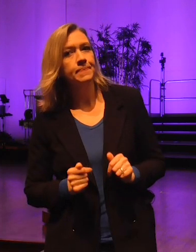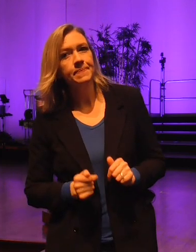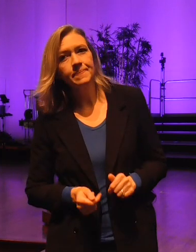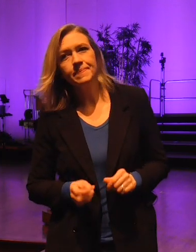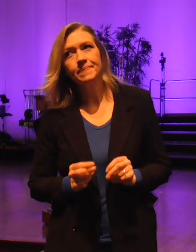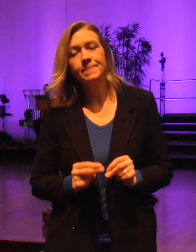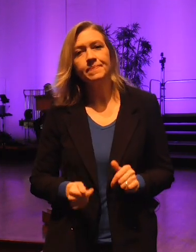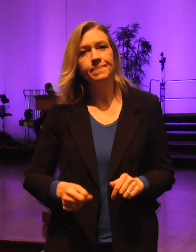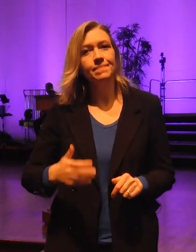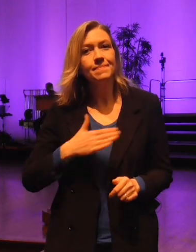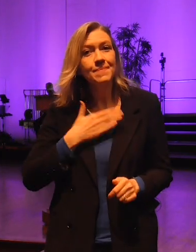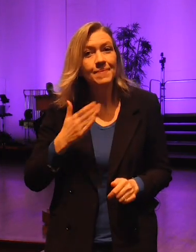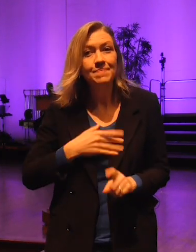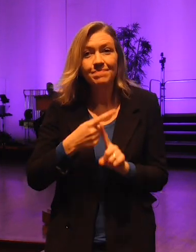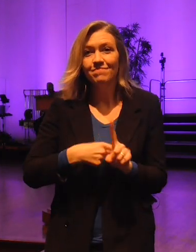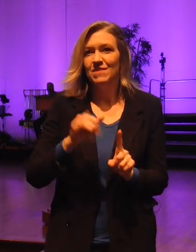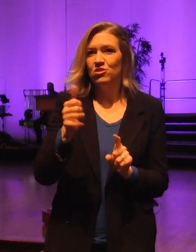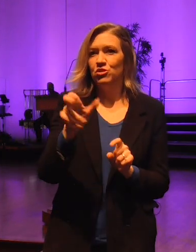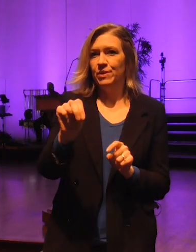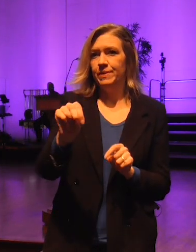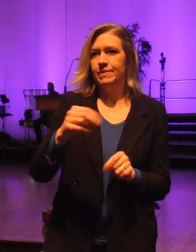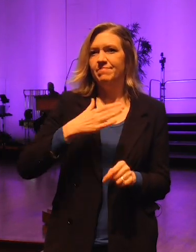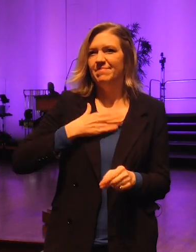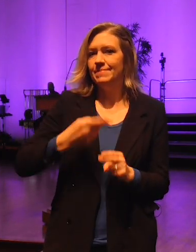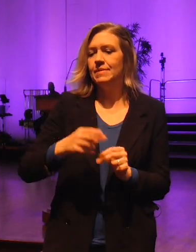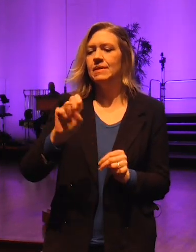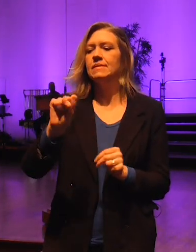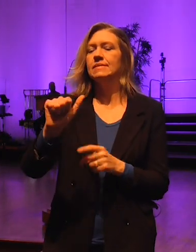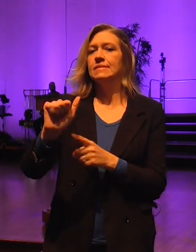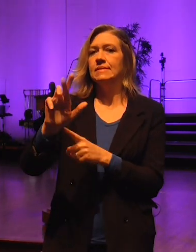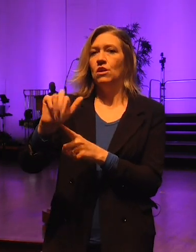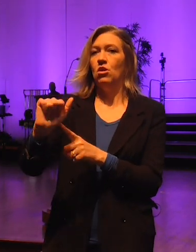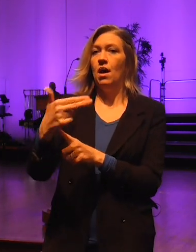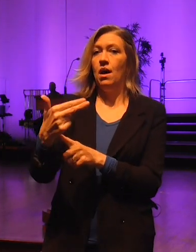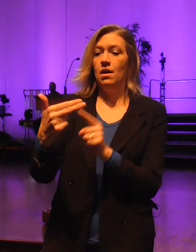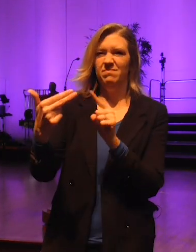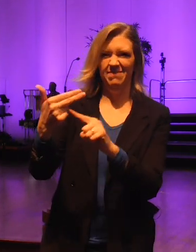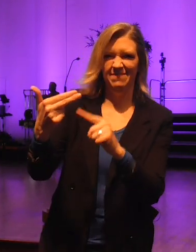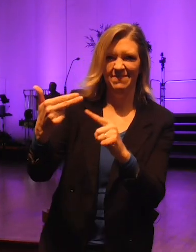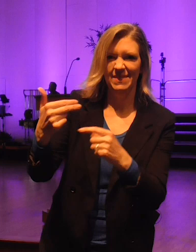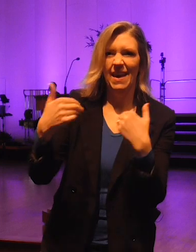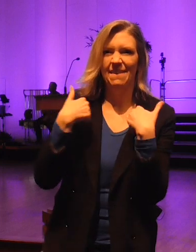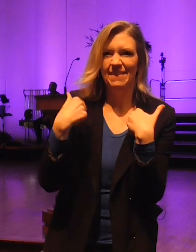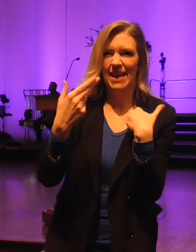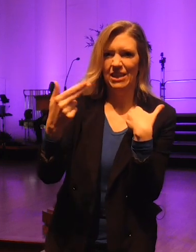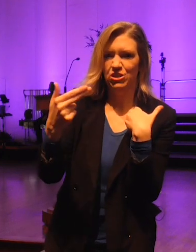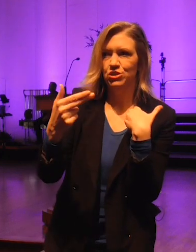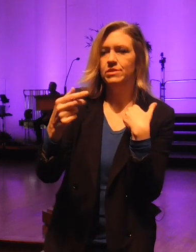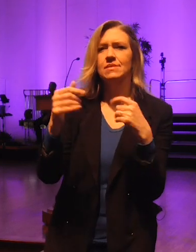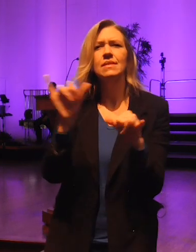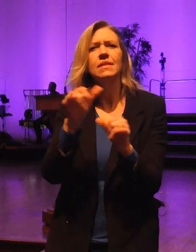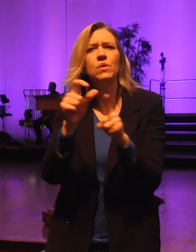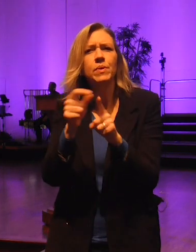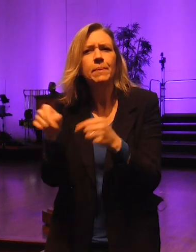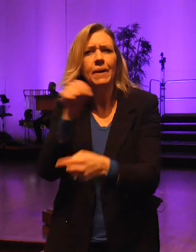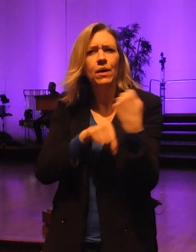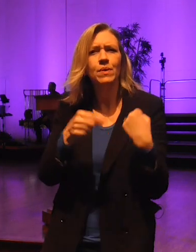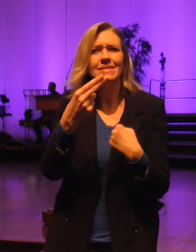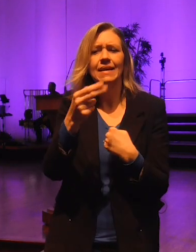happy January my name is Sarah with an H it's a palindrome Hera welcome to Mile High church and